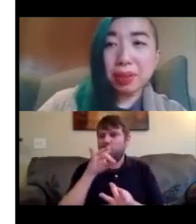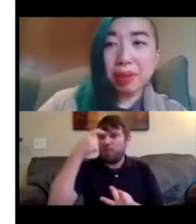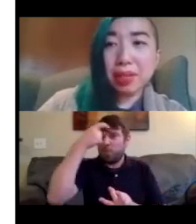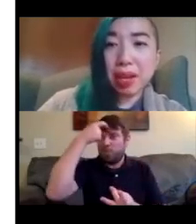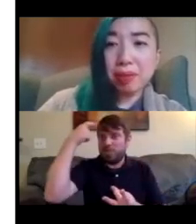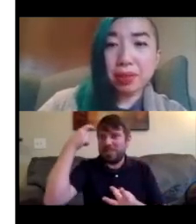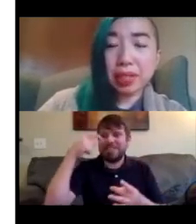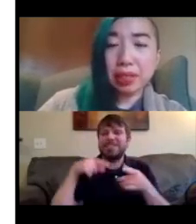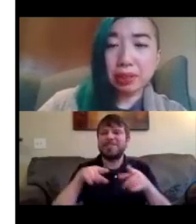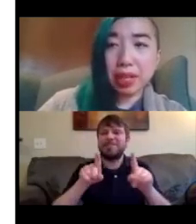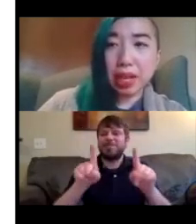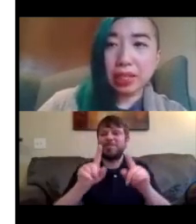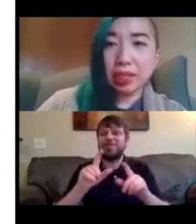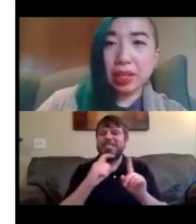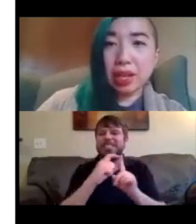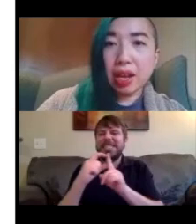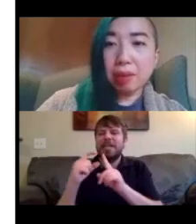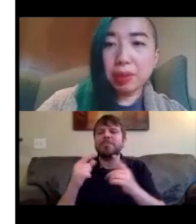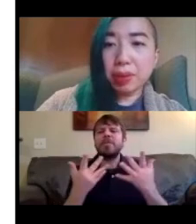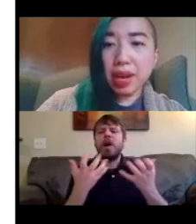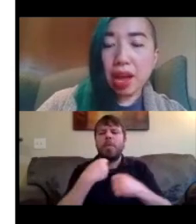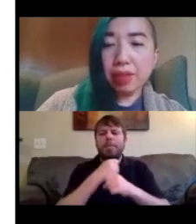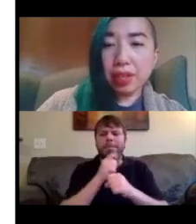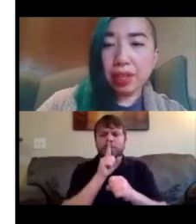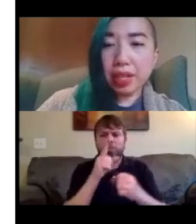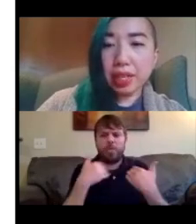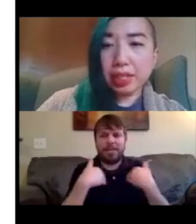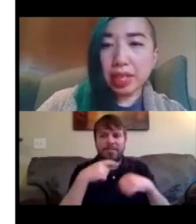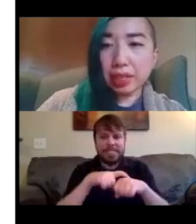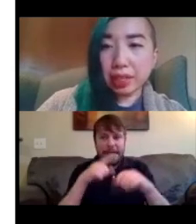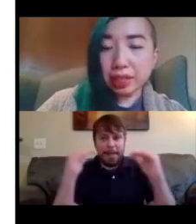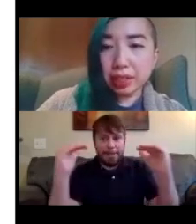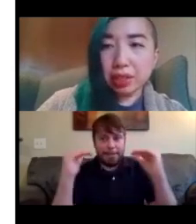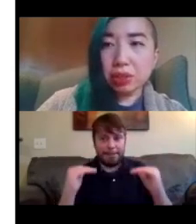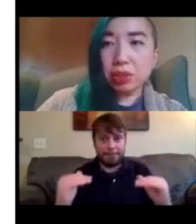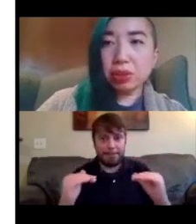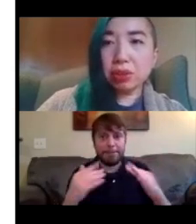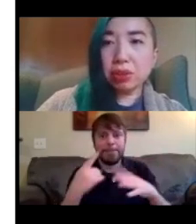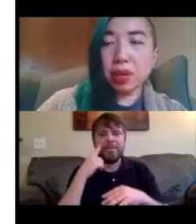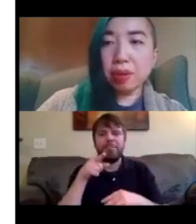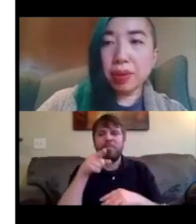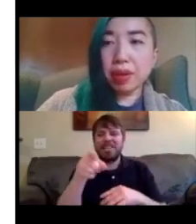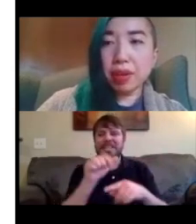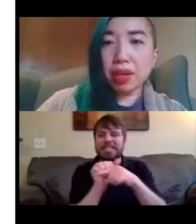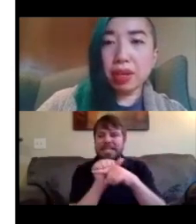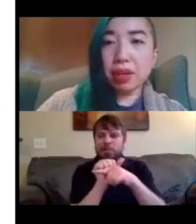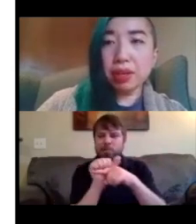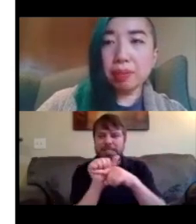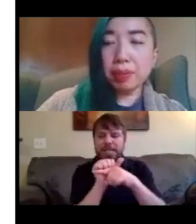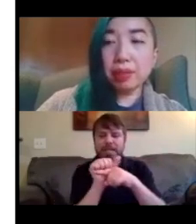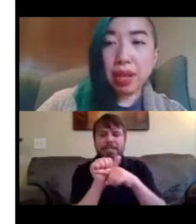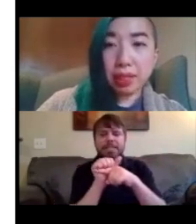we have time for this exercise. So what I have here is a link to a piece of text